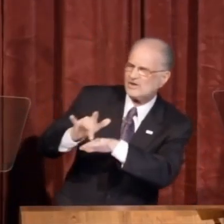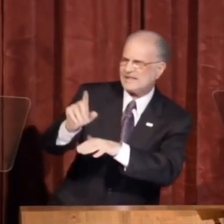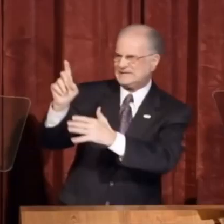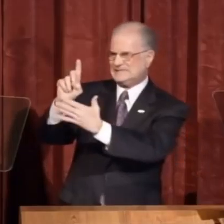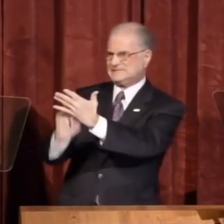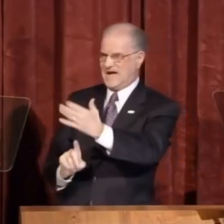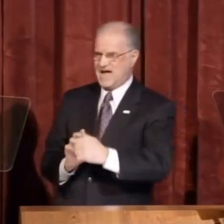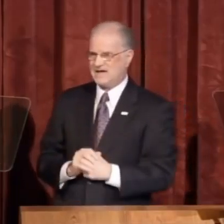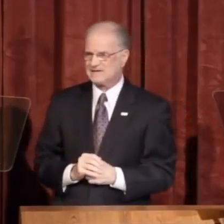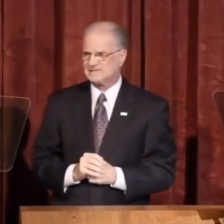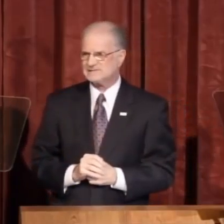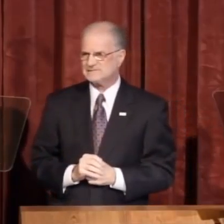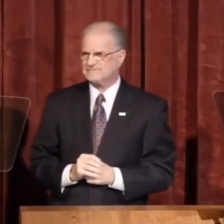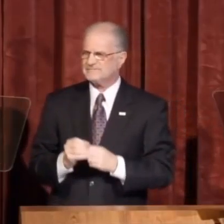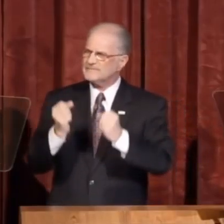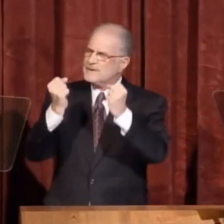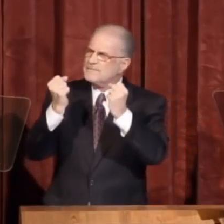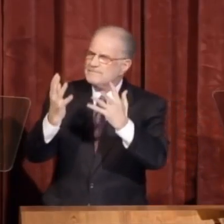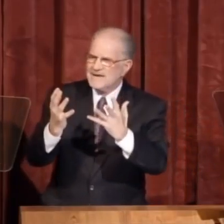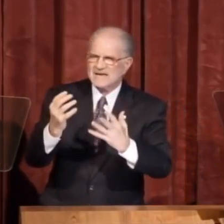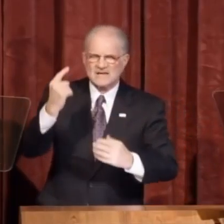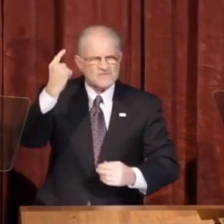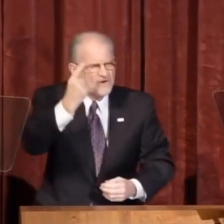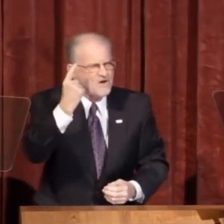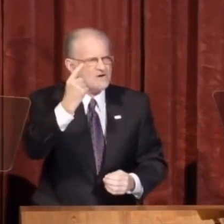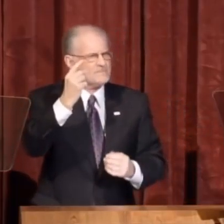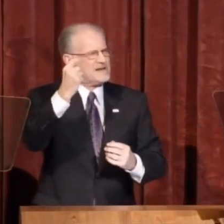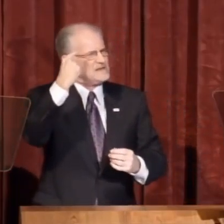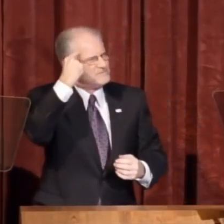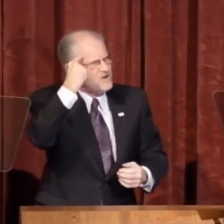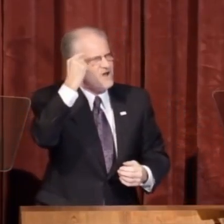I love this new logo.